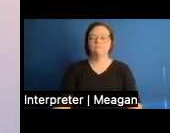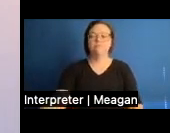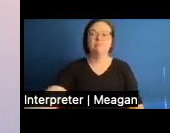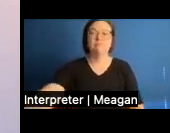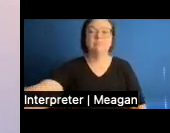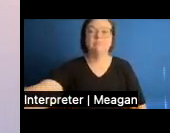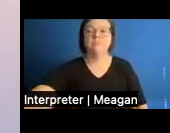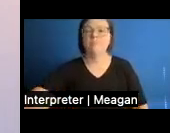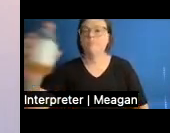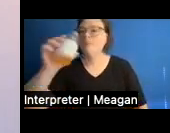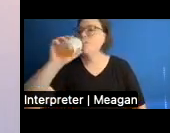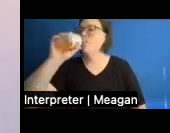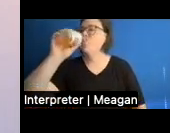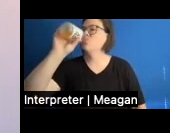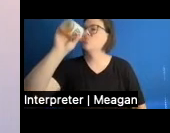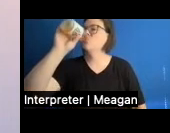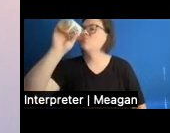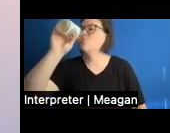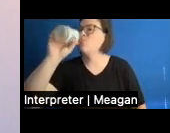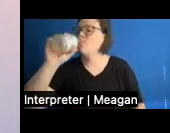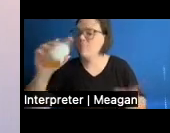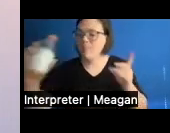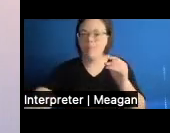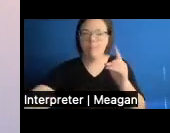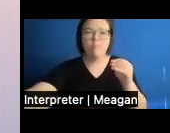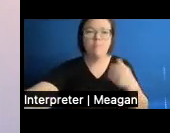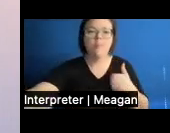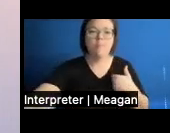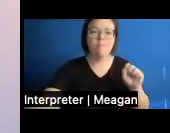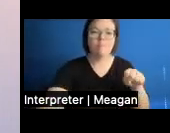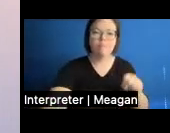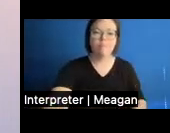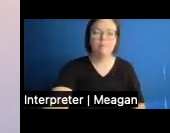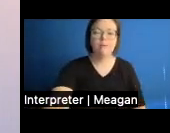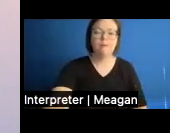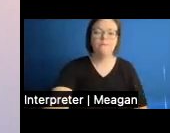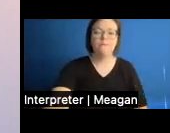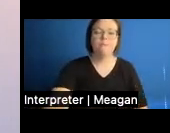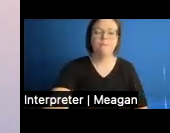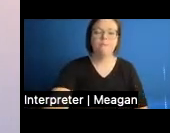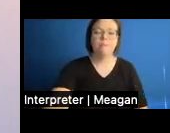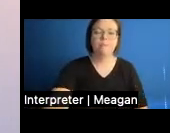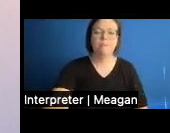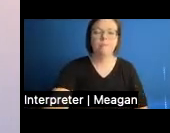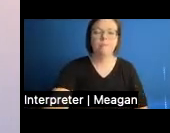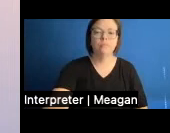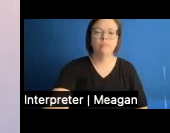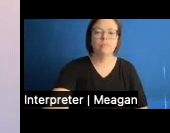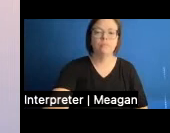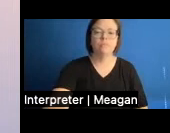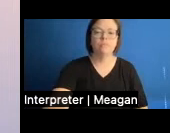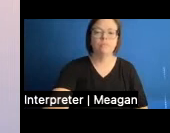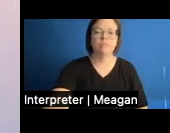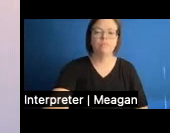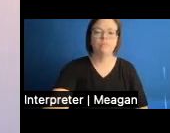I think I've got one more in here too. Yeah. This is Danez Smith. An all time favorite of mine.